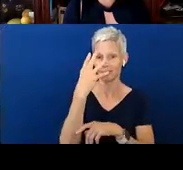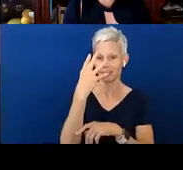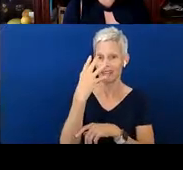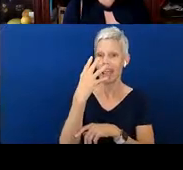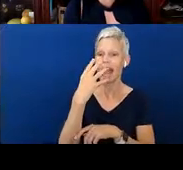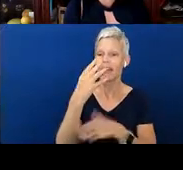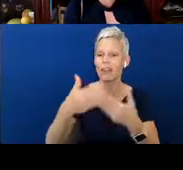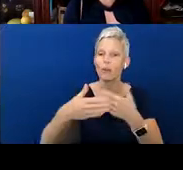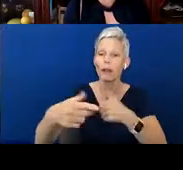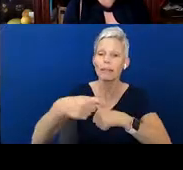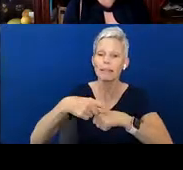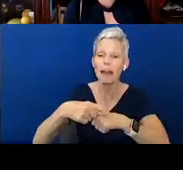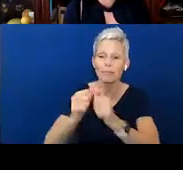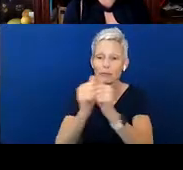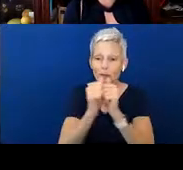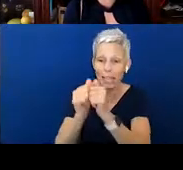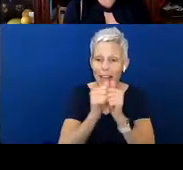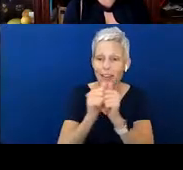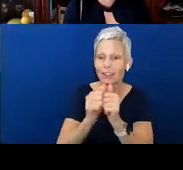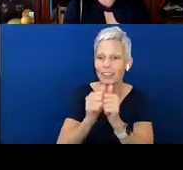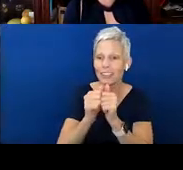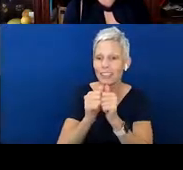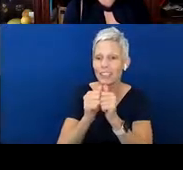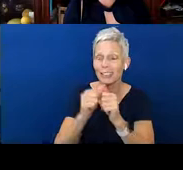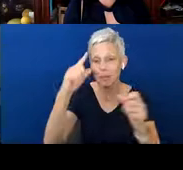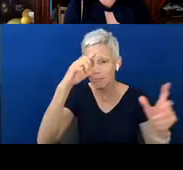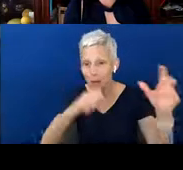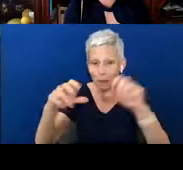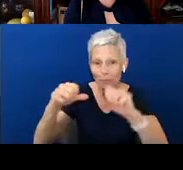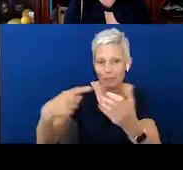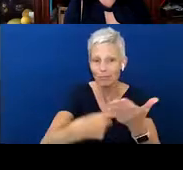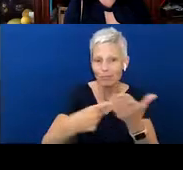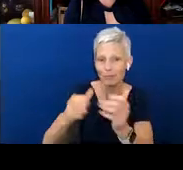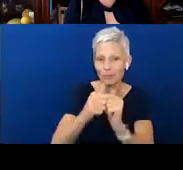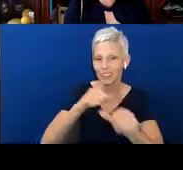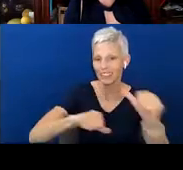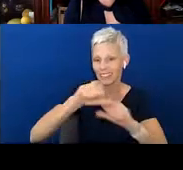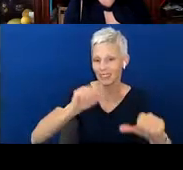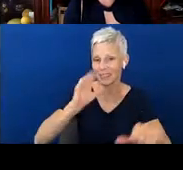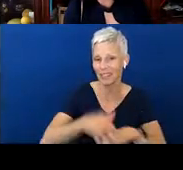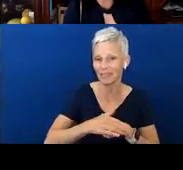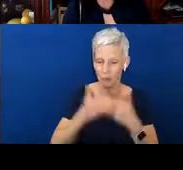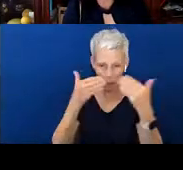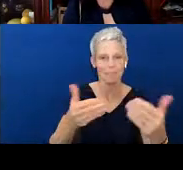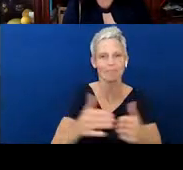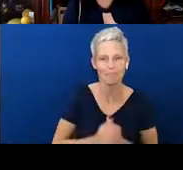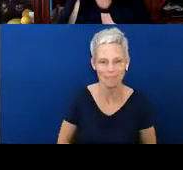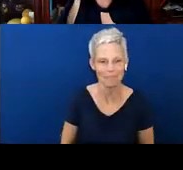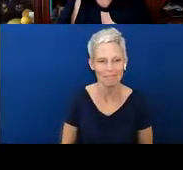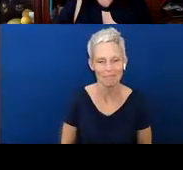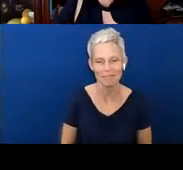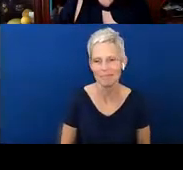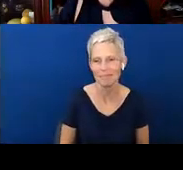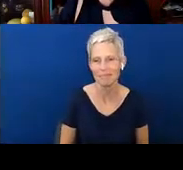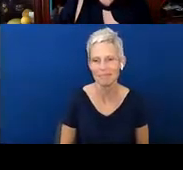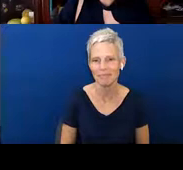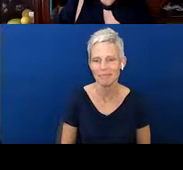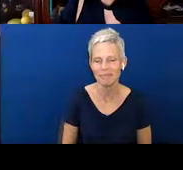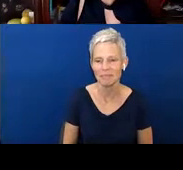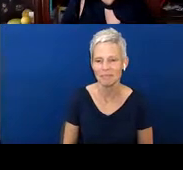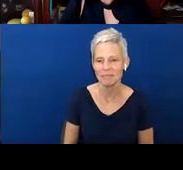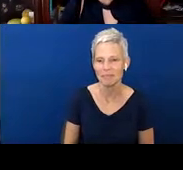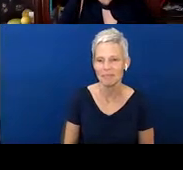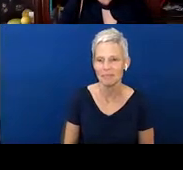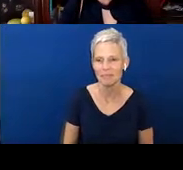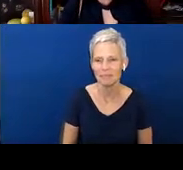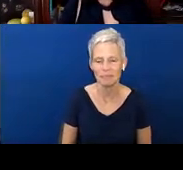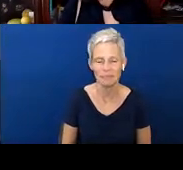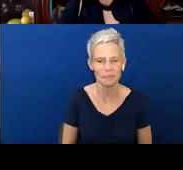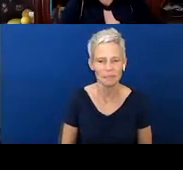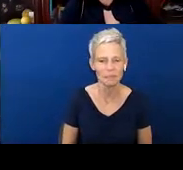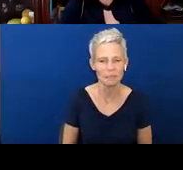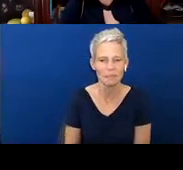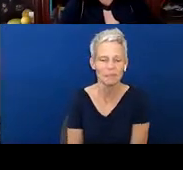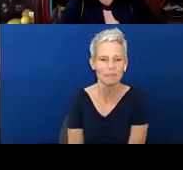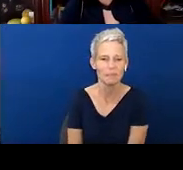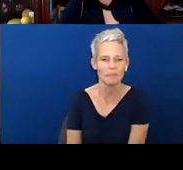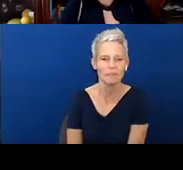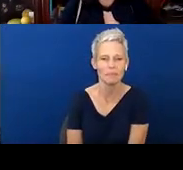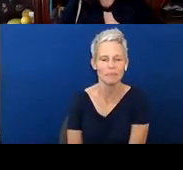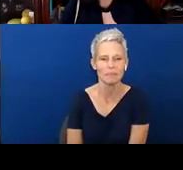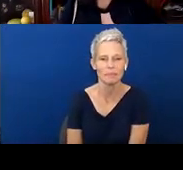our time together engaging with each other. So go for it.